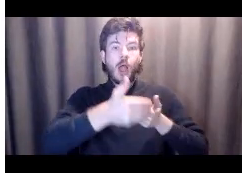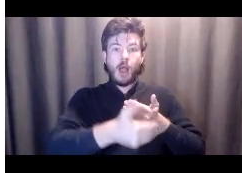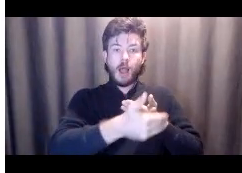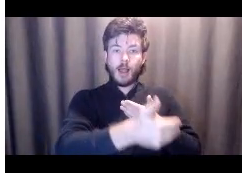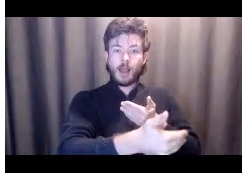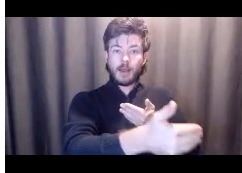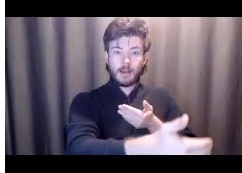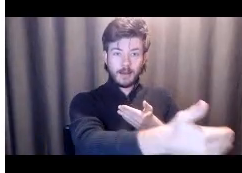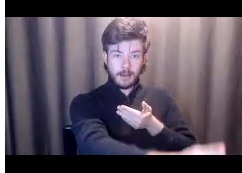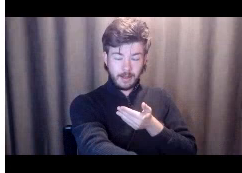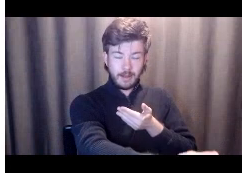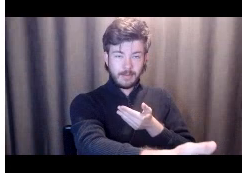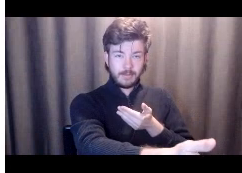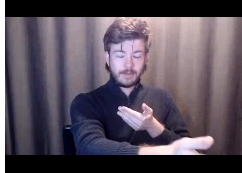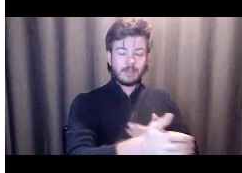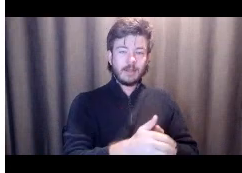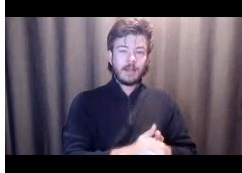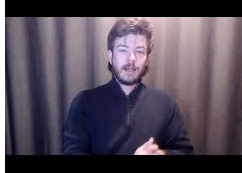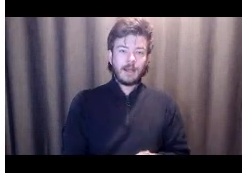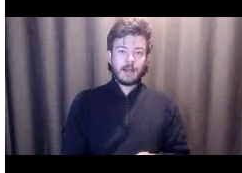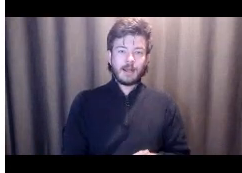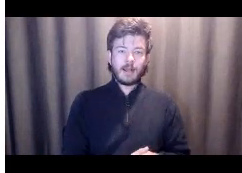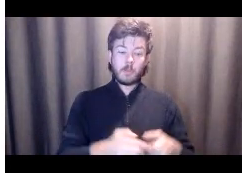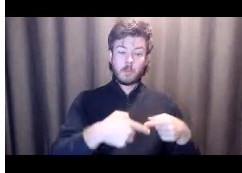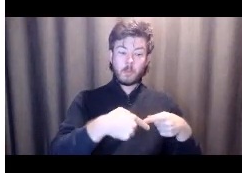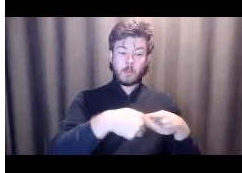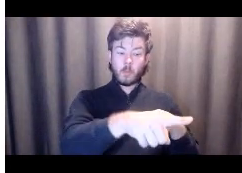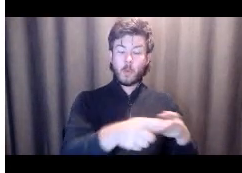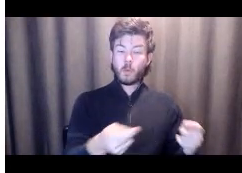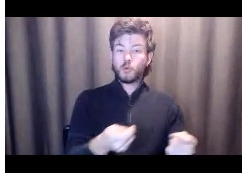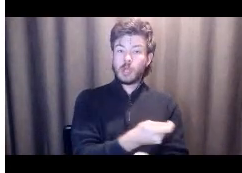or recordings may impact the accuracy of the information.